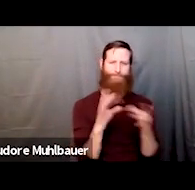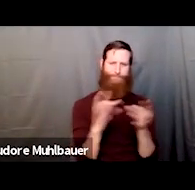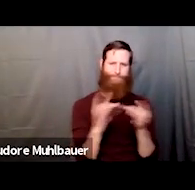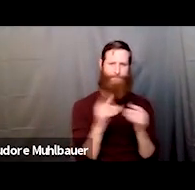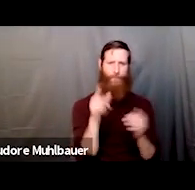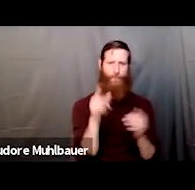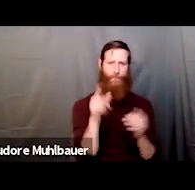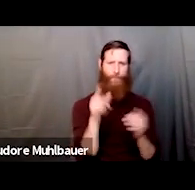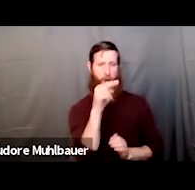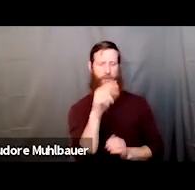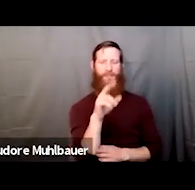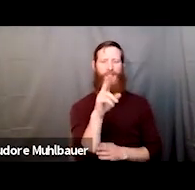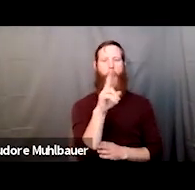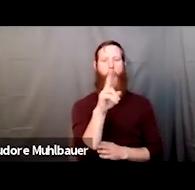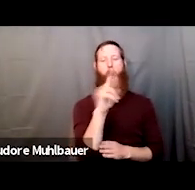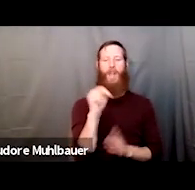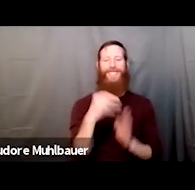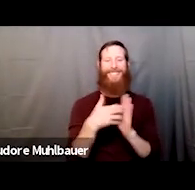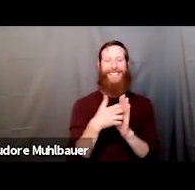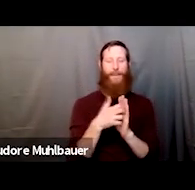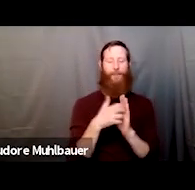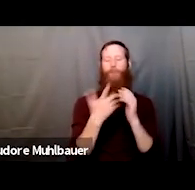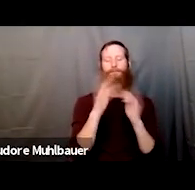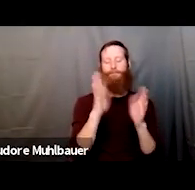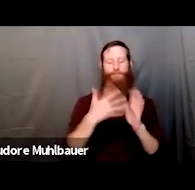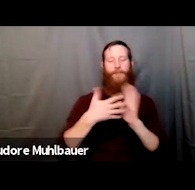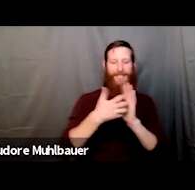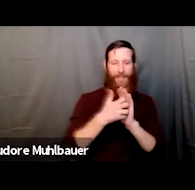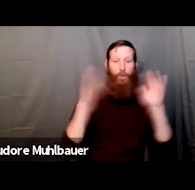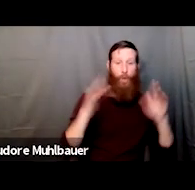where it says watch for unstable snow and isolated features.